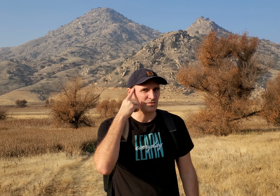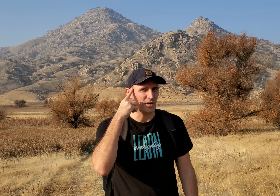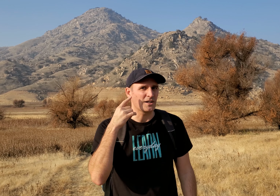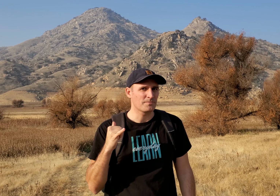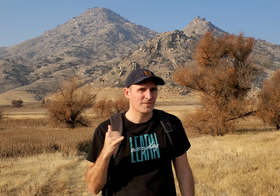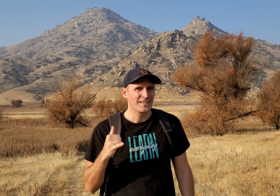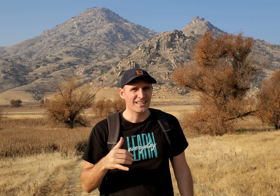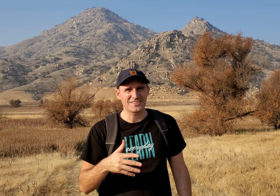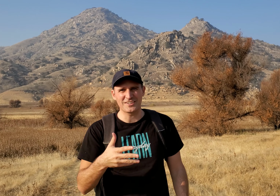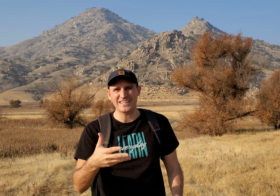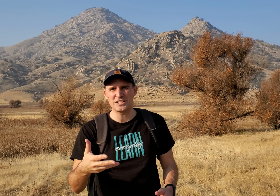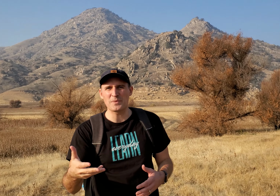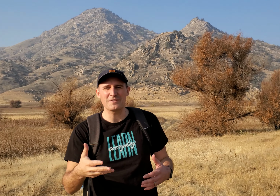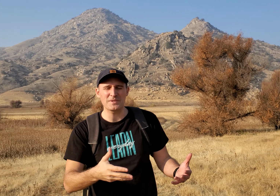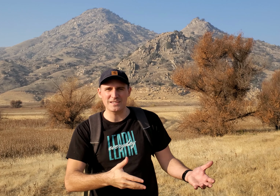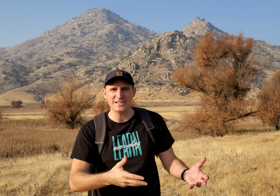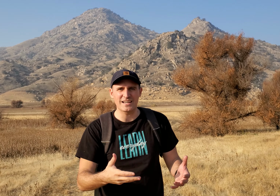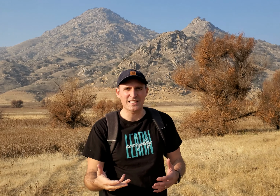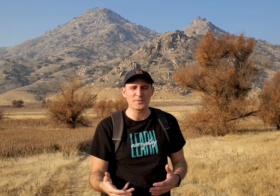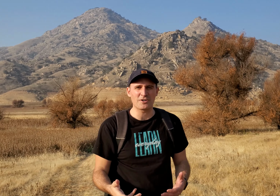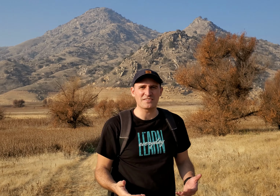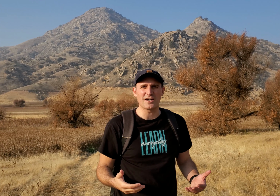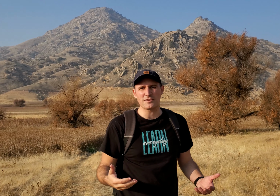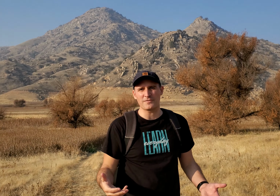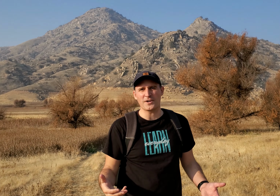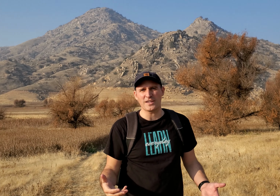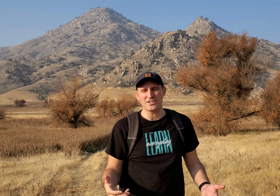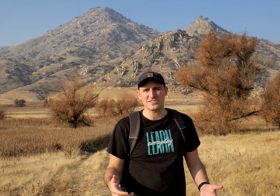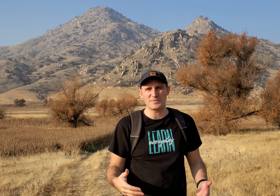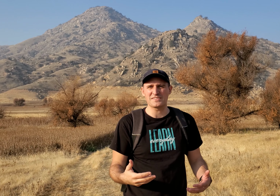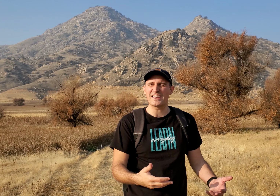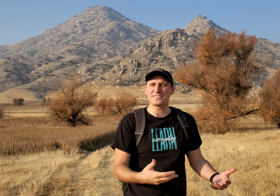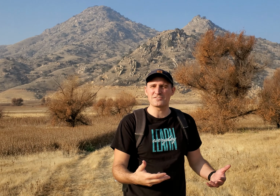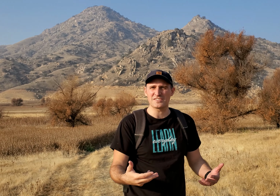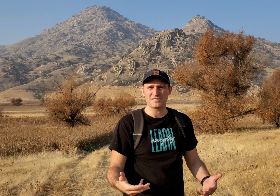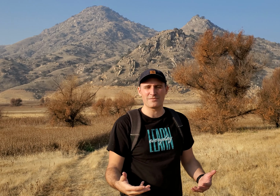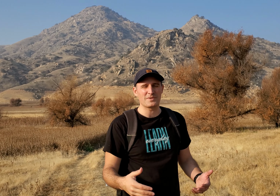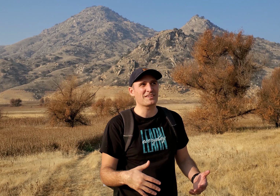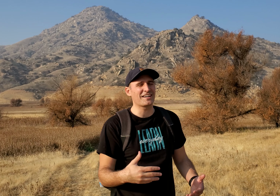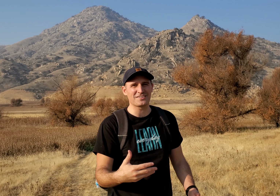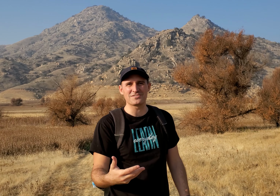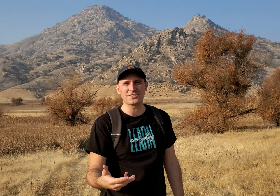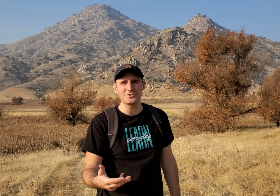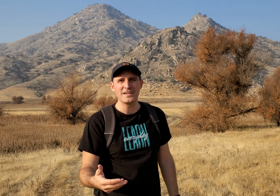well and so again you might be come across other variations besides those just besides those two